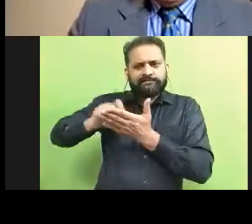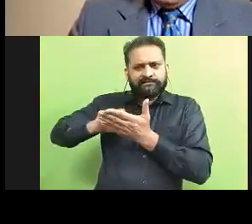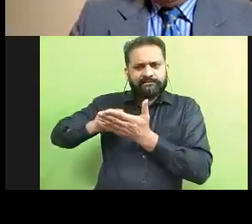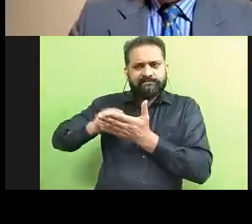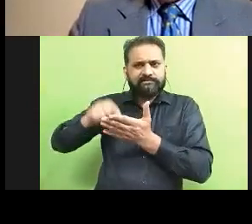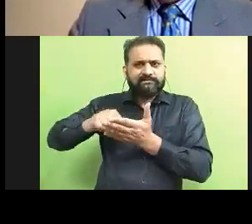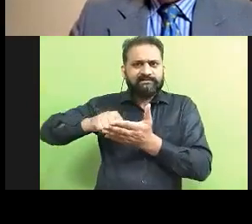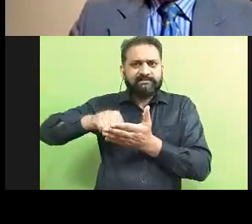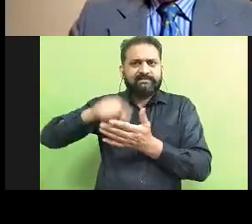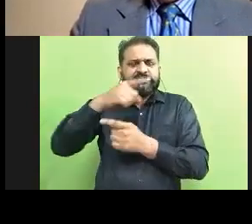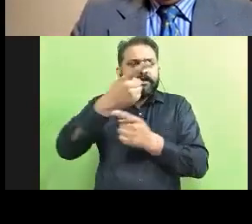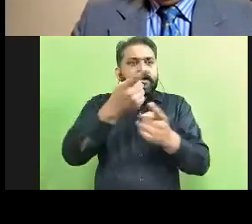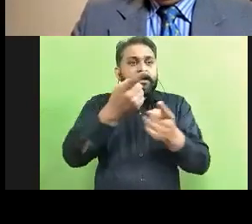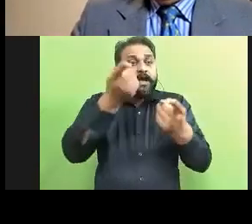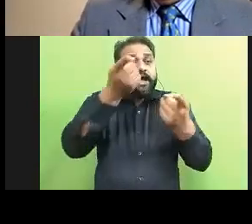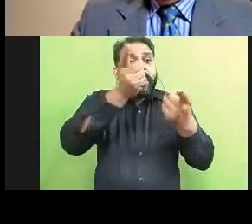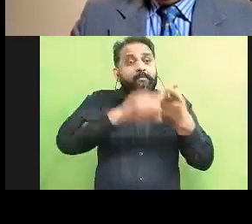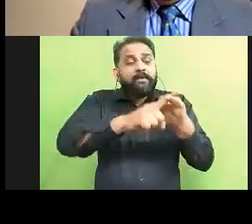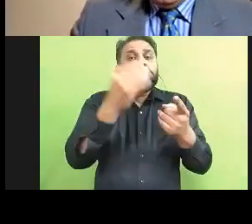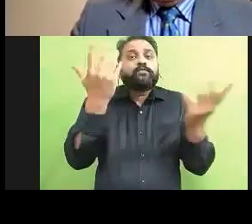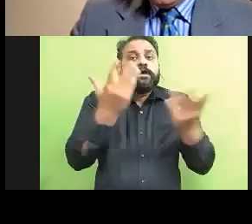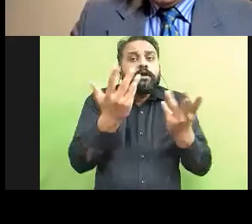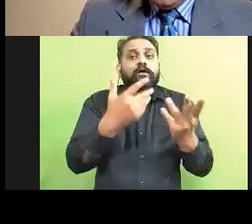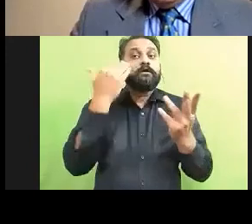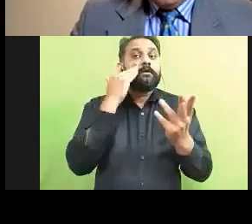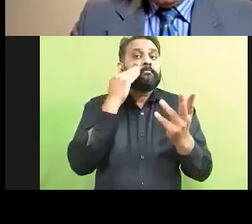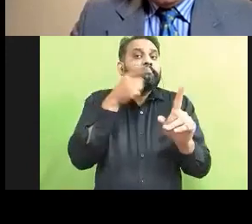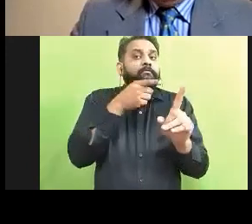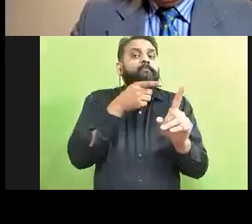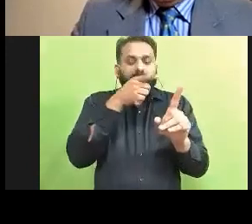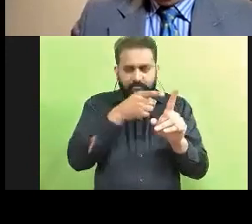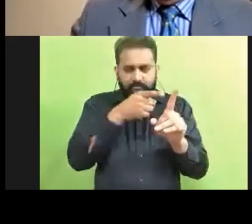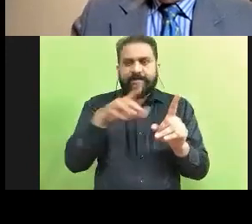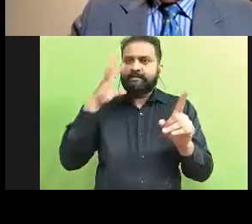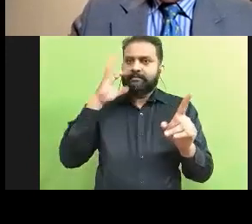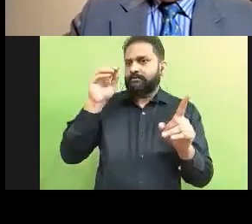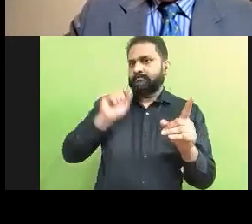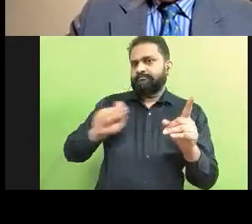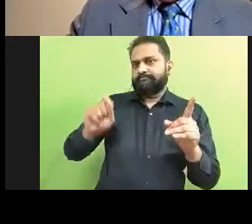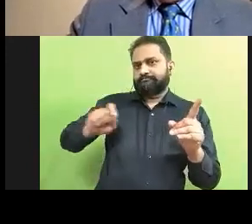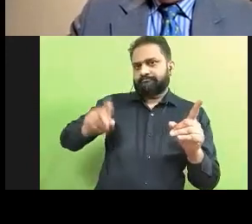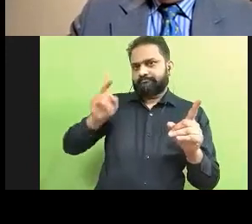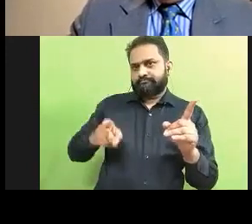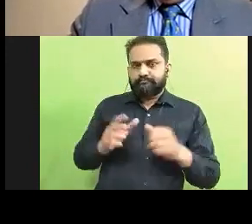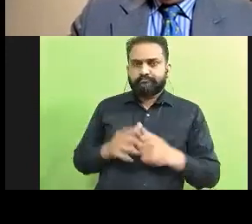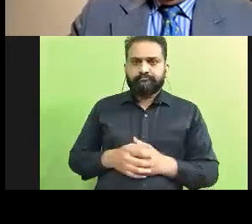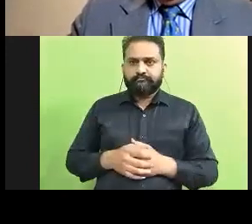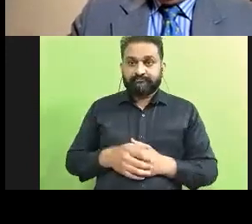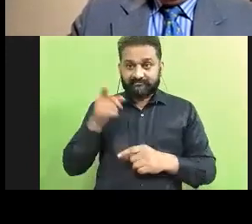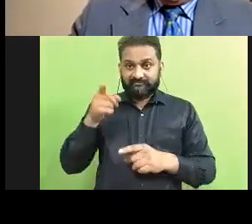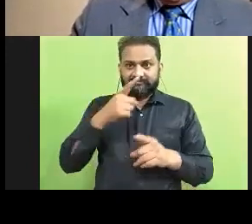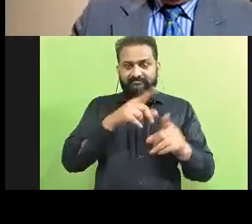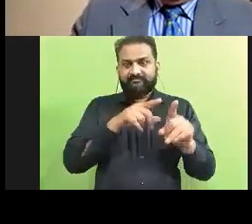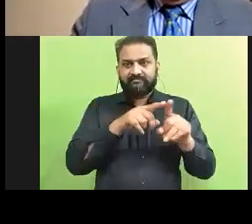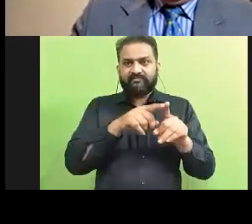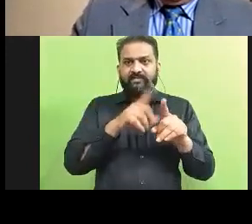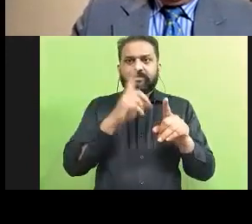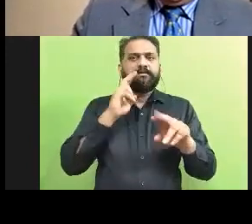happened on that day that is very important so in that case when you are getting a document